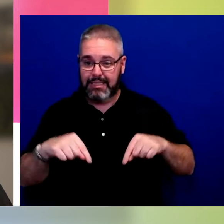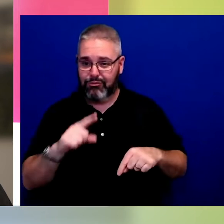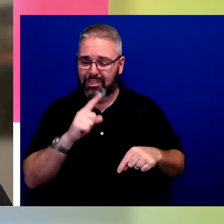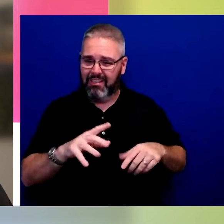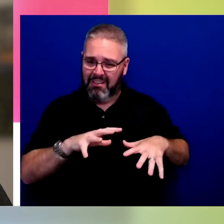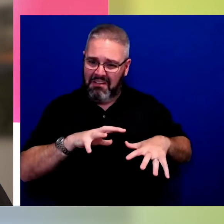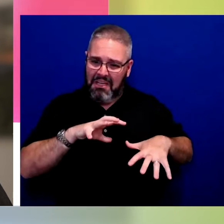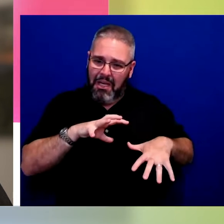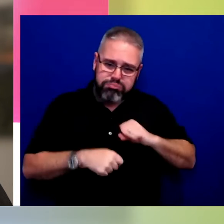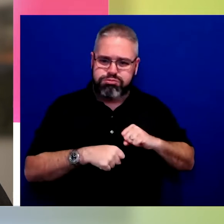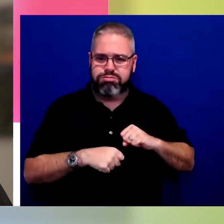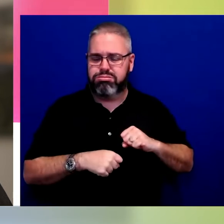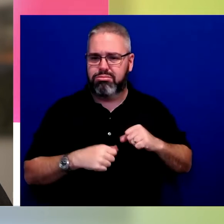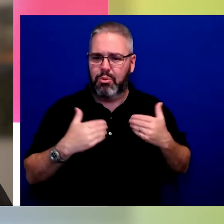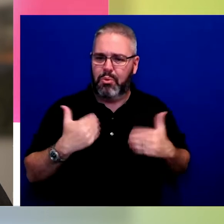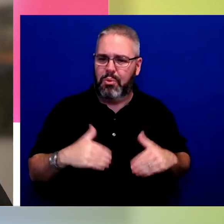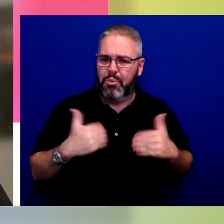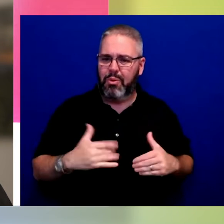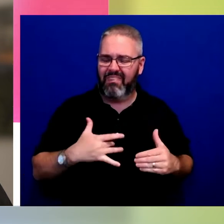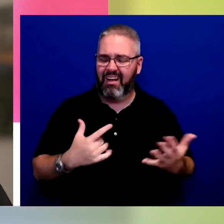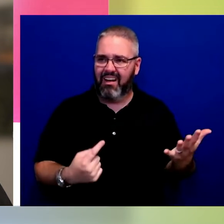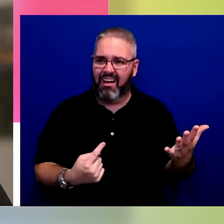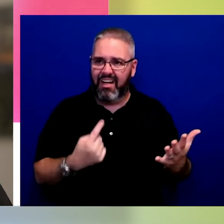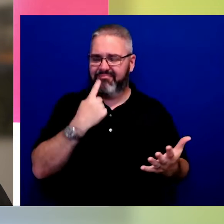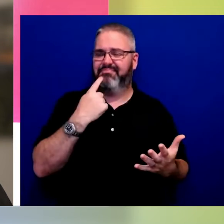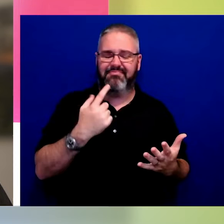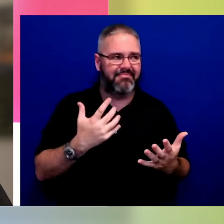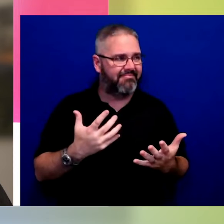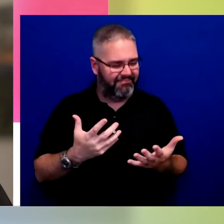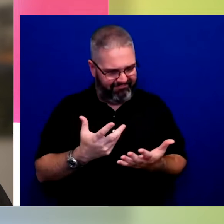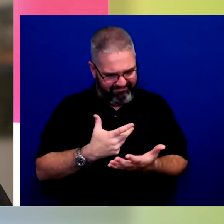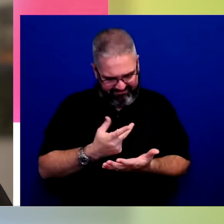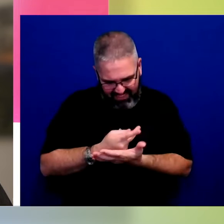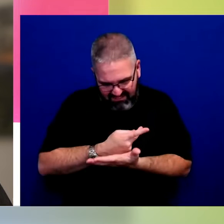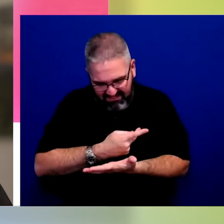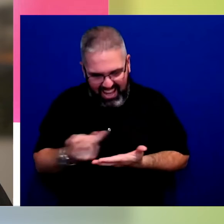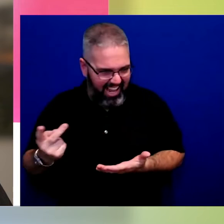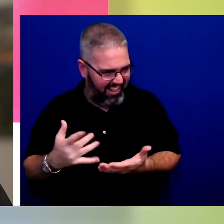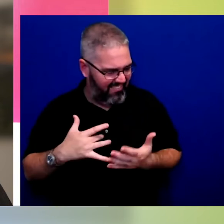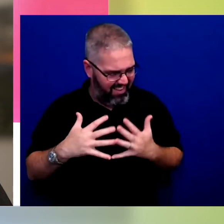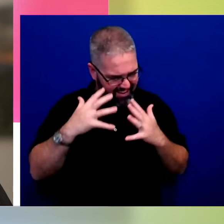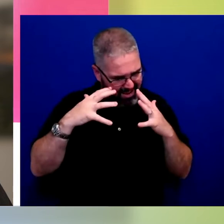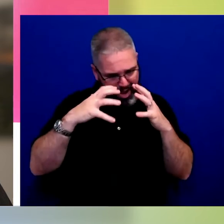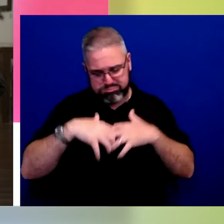a feeling of disappointment and failure that I had never known before ALS.